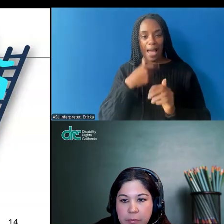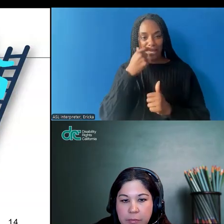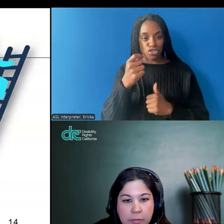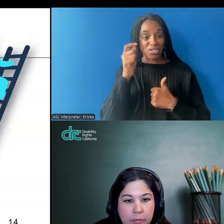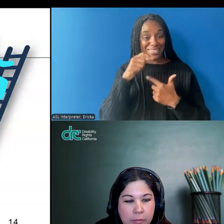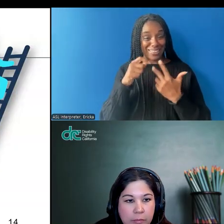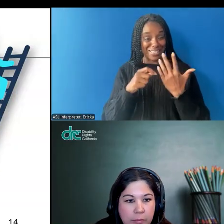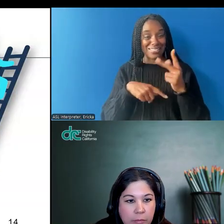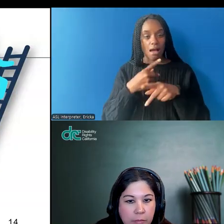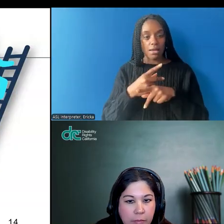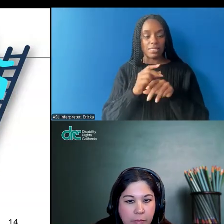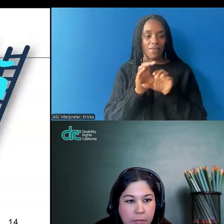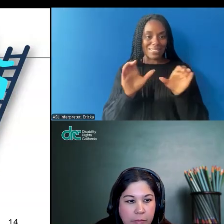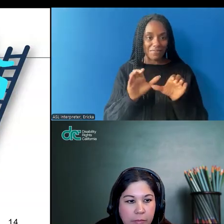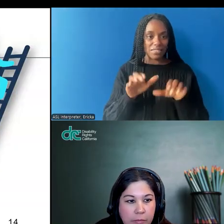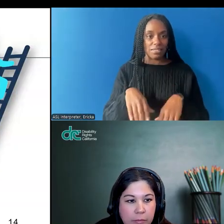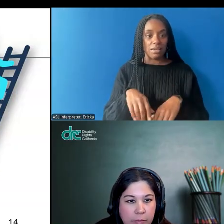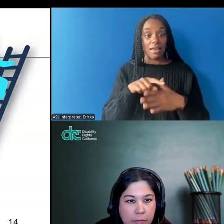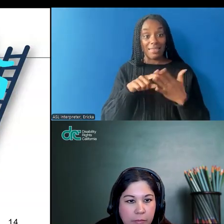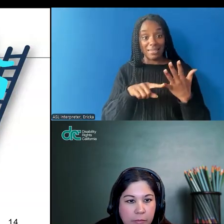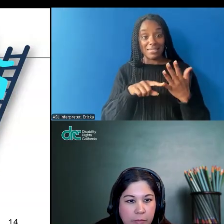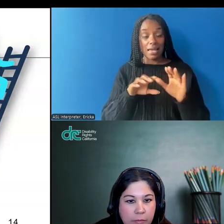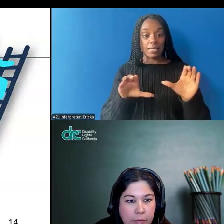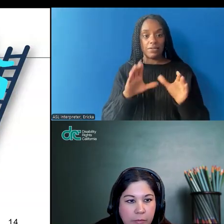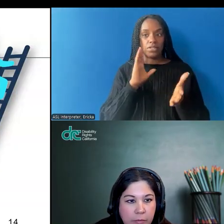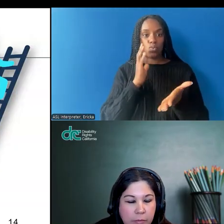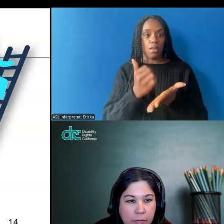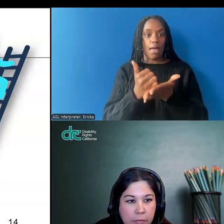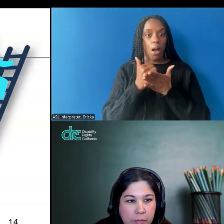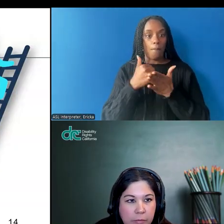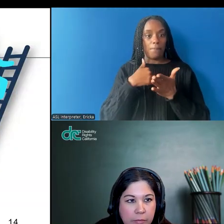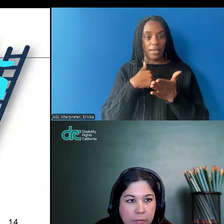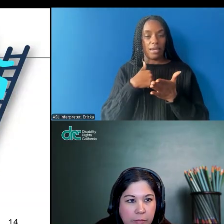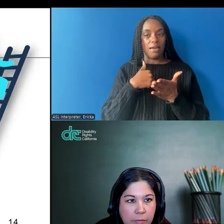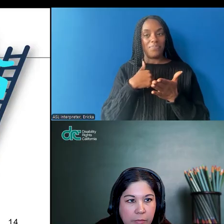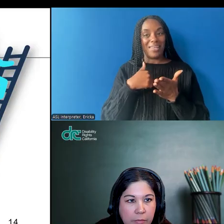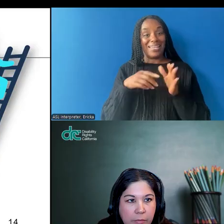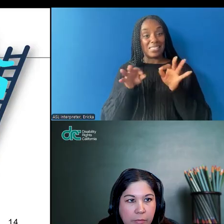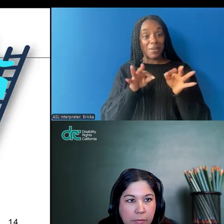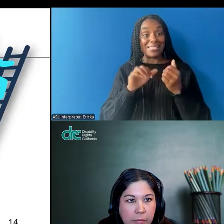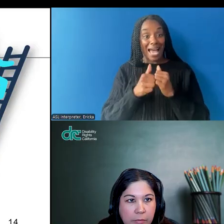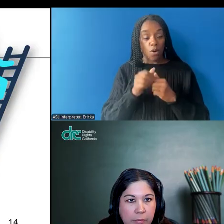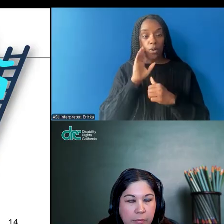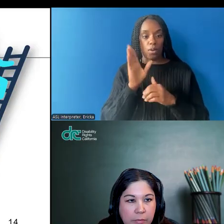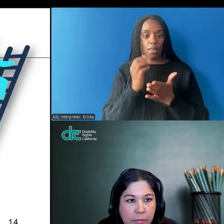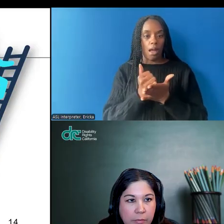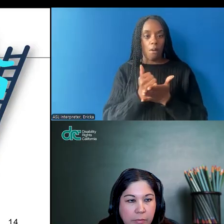and that this activity, this is how it's going to help me, and this is how it's going to help support either my goals or that life area.